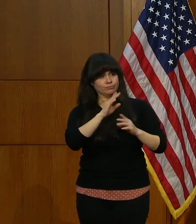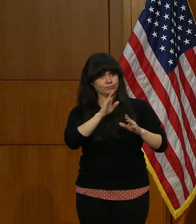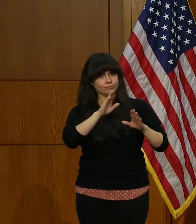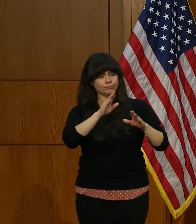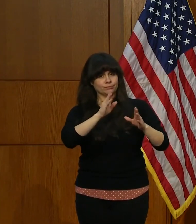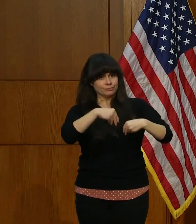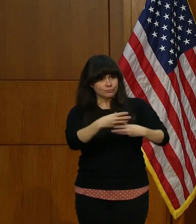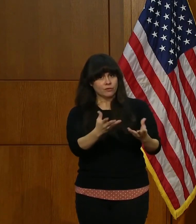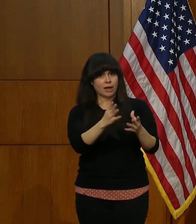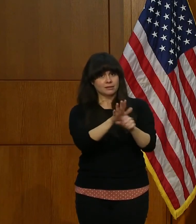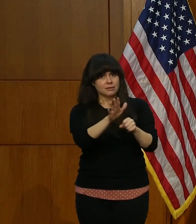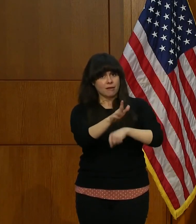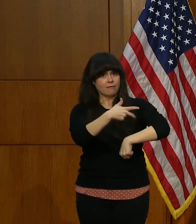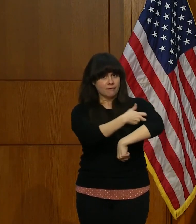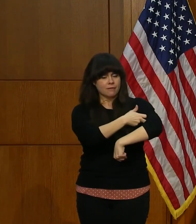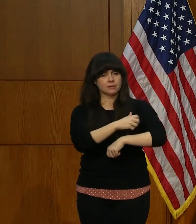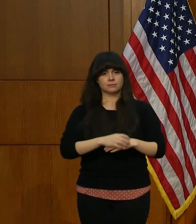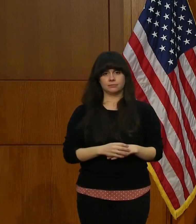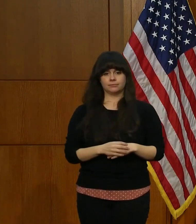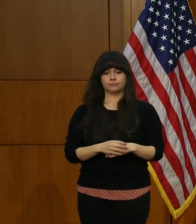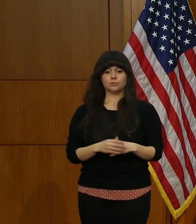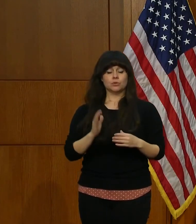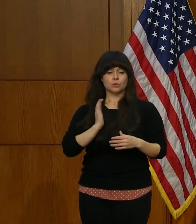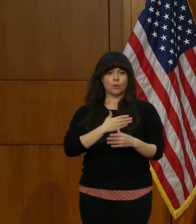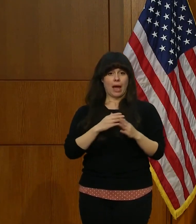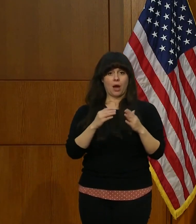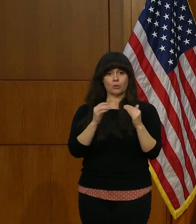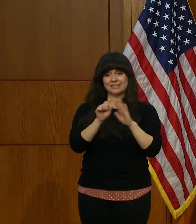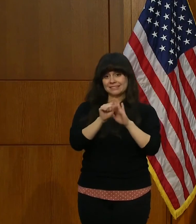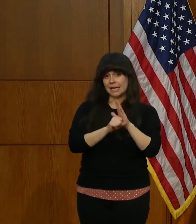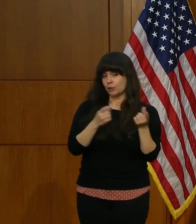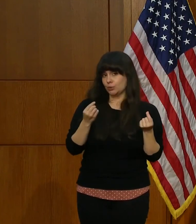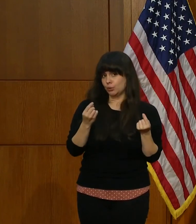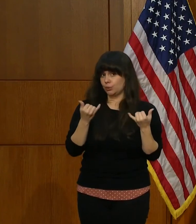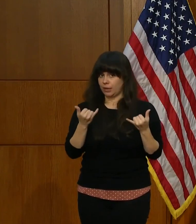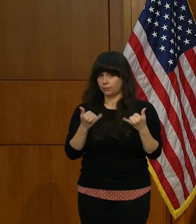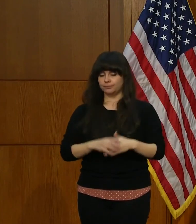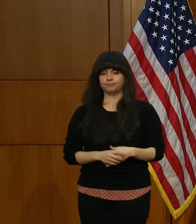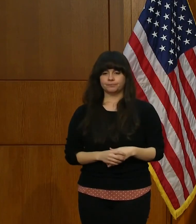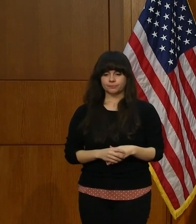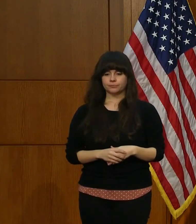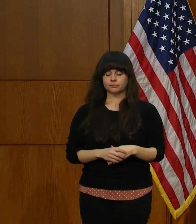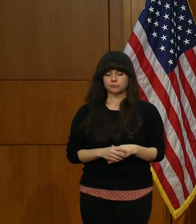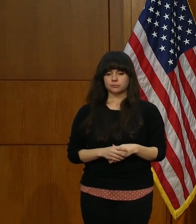IT. SO LET ME TELL YOU WHERE WE ARE THE STATE LEVEL IN VIRGINIA